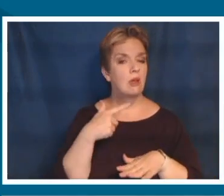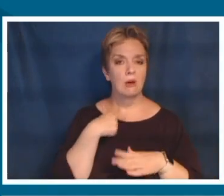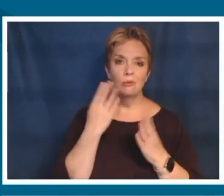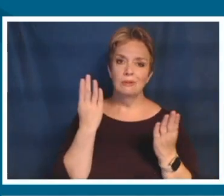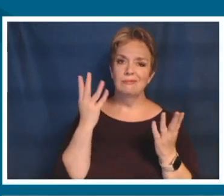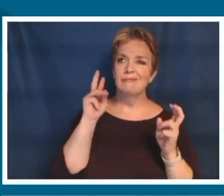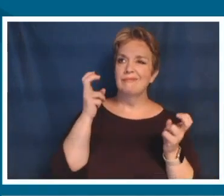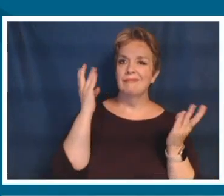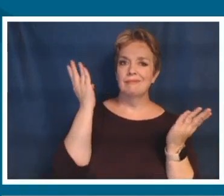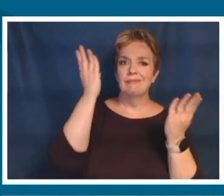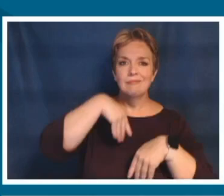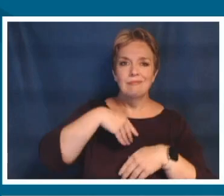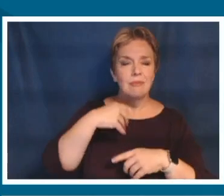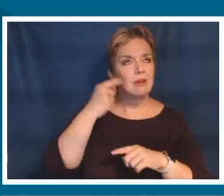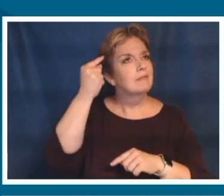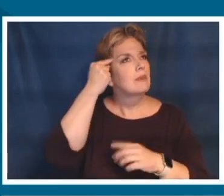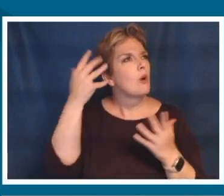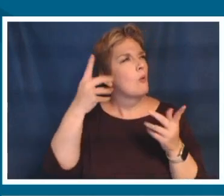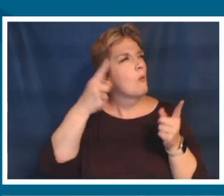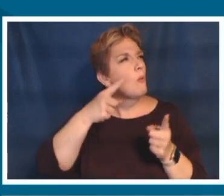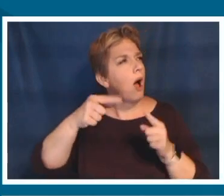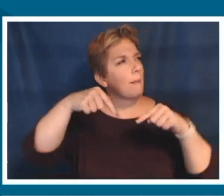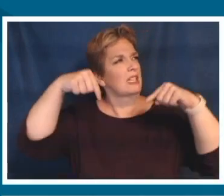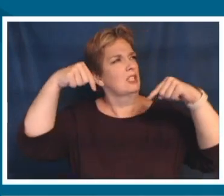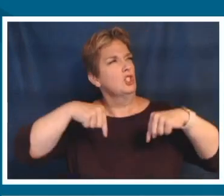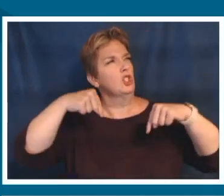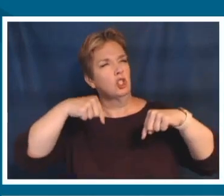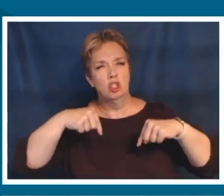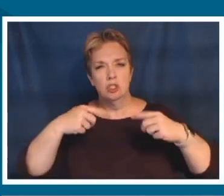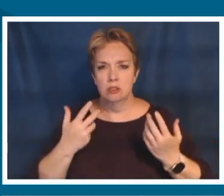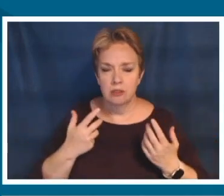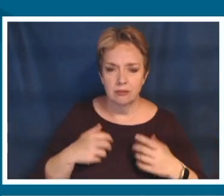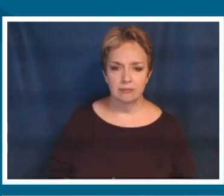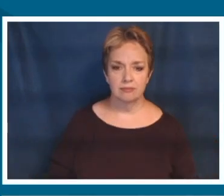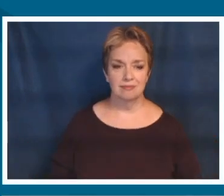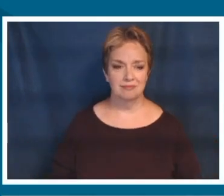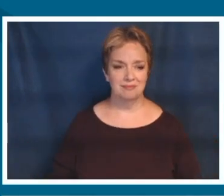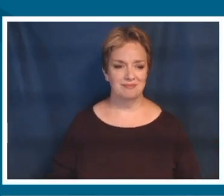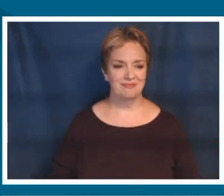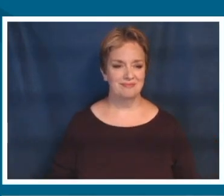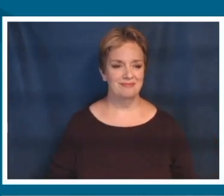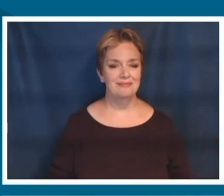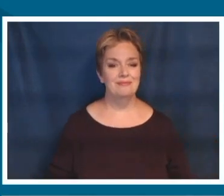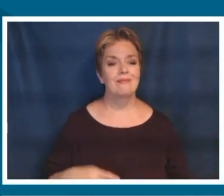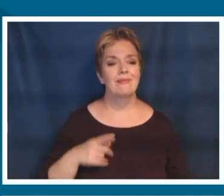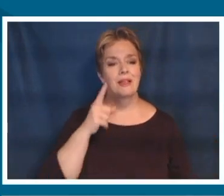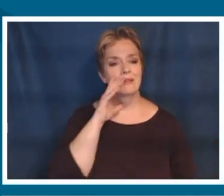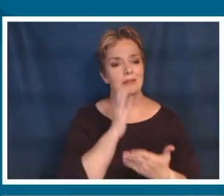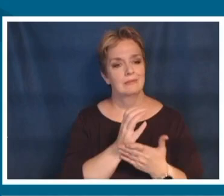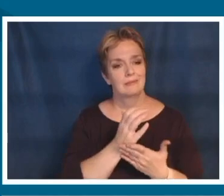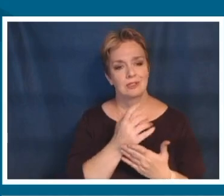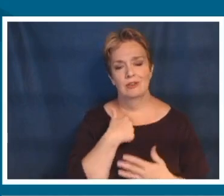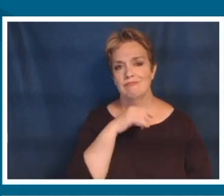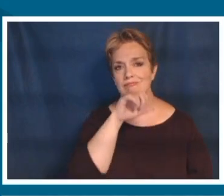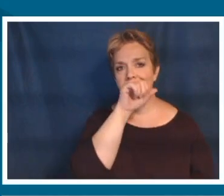and actually i just love the reframing here too of this particular picture